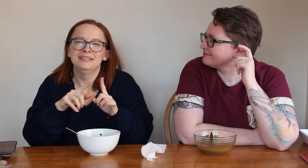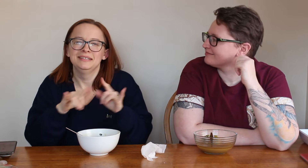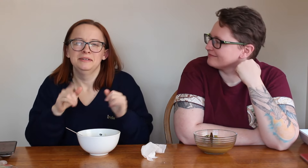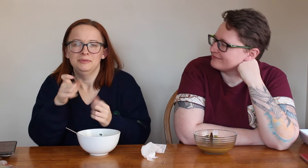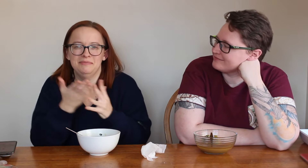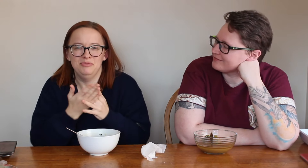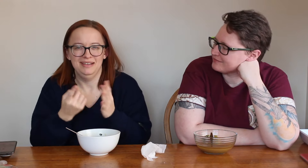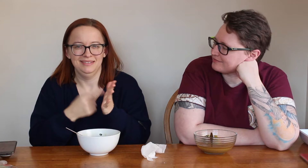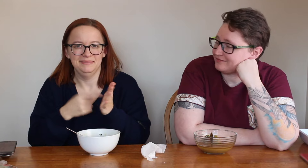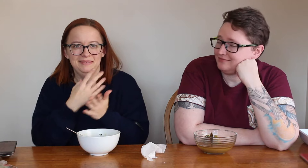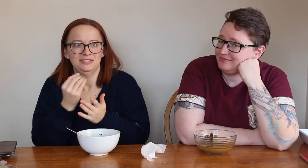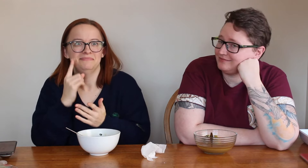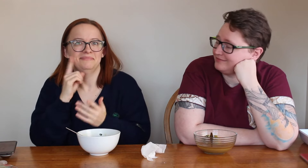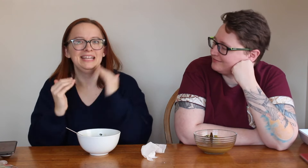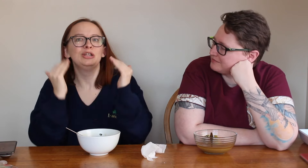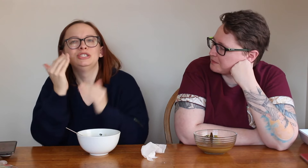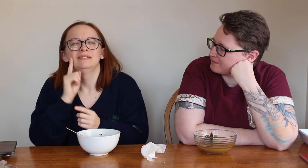Sometimes it's good to go to work and get interaction with adults